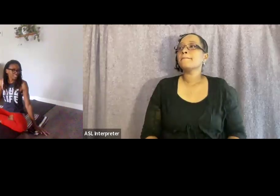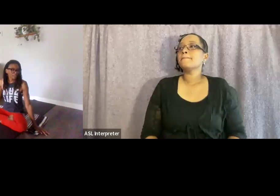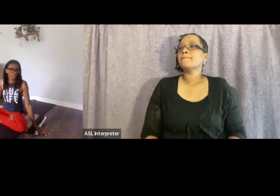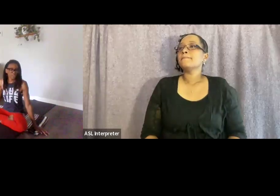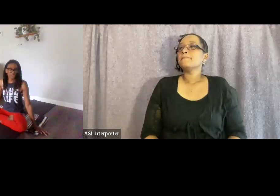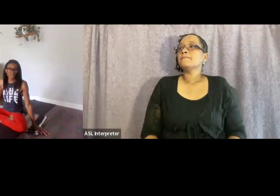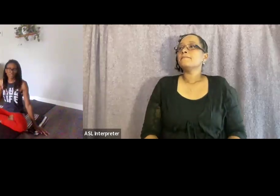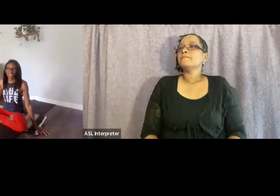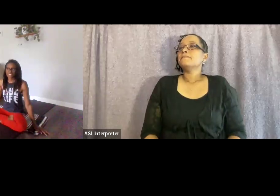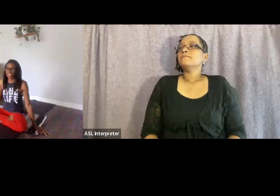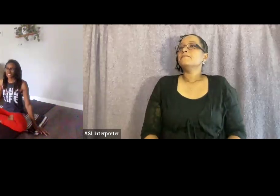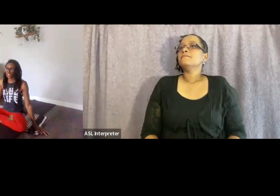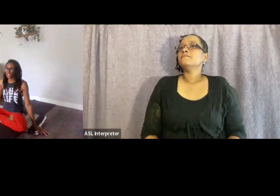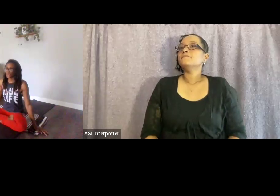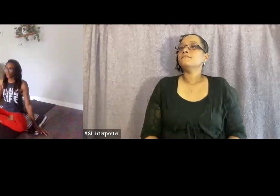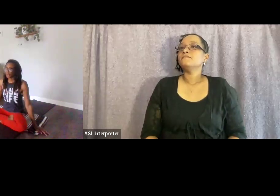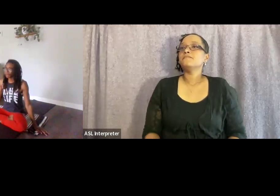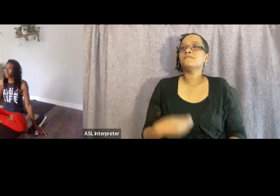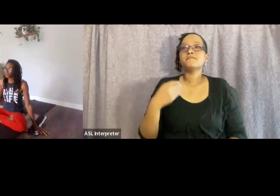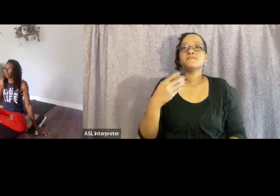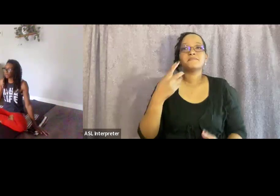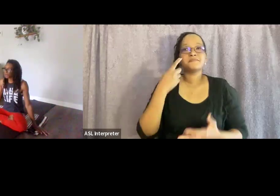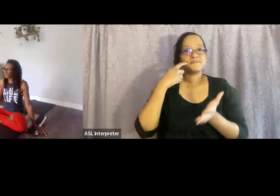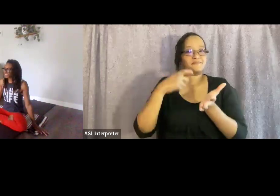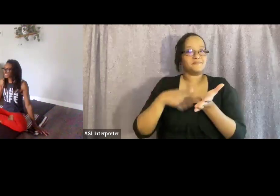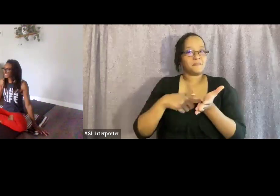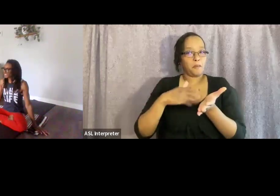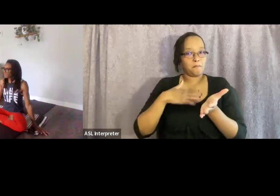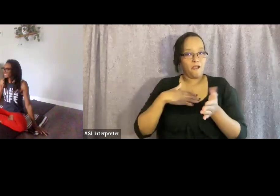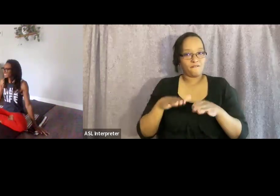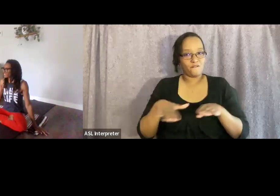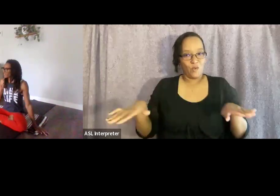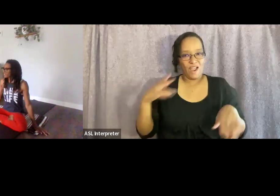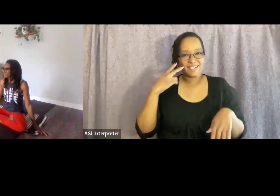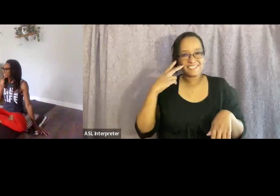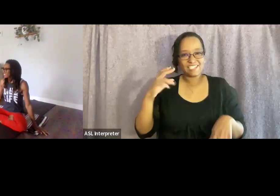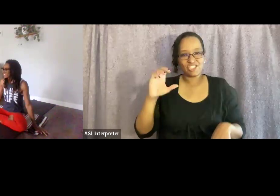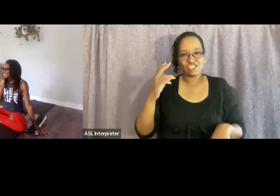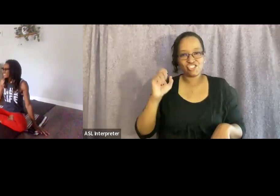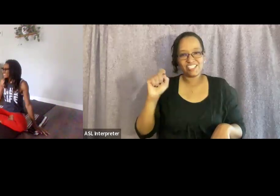For example, there's Cheeto crumbs on my floor, my kids art supplies.